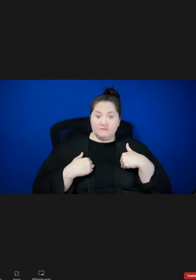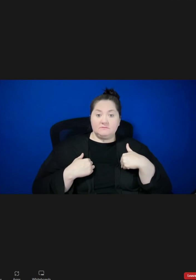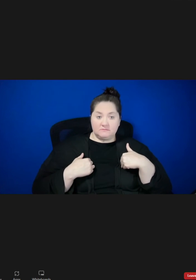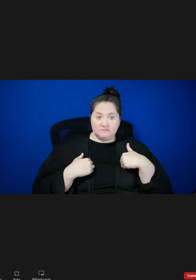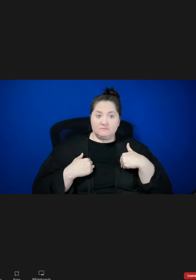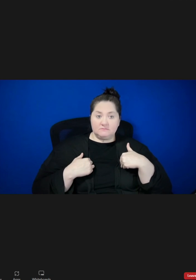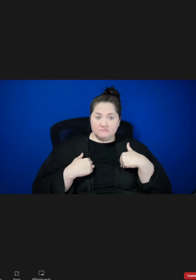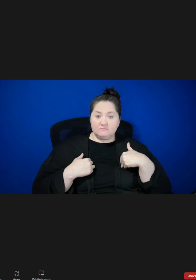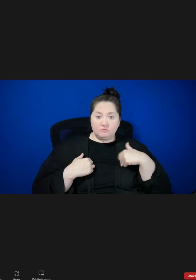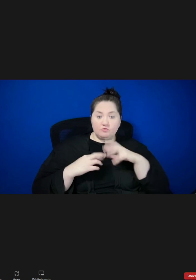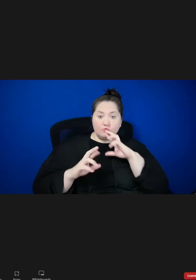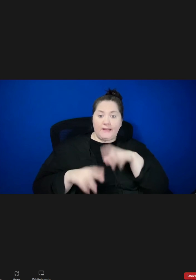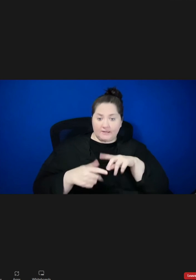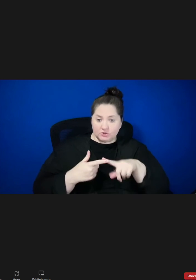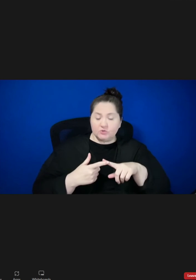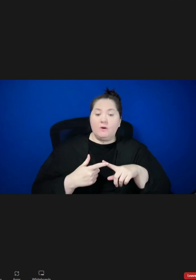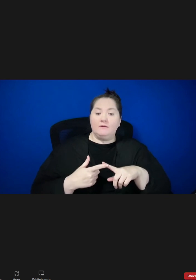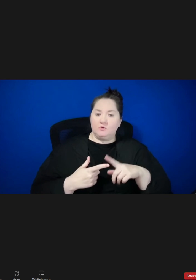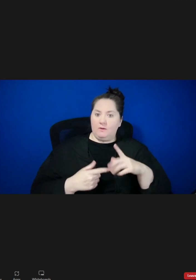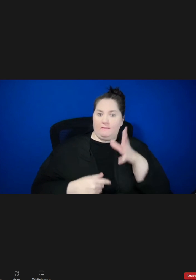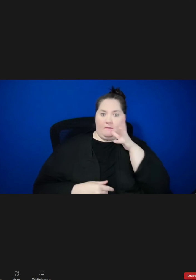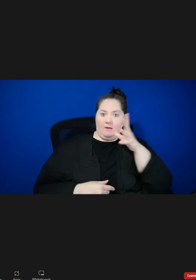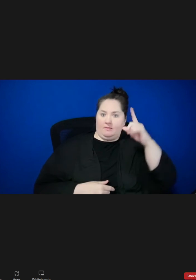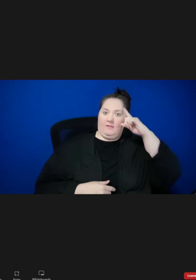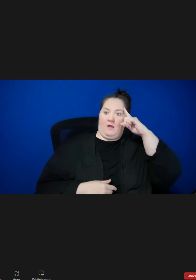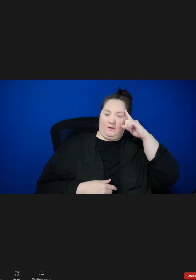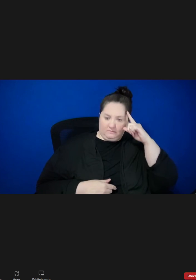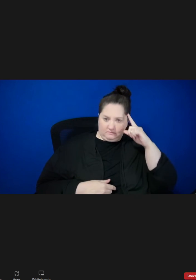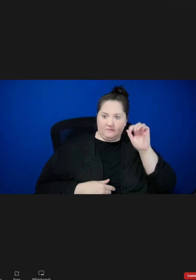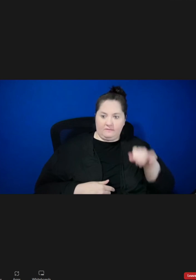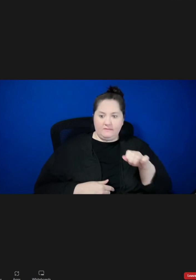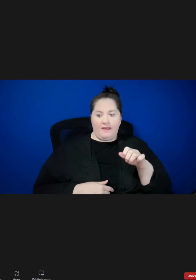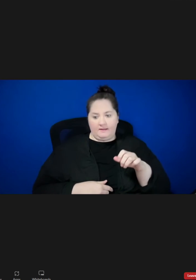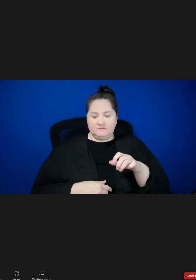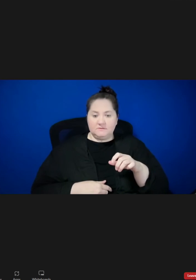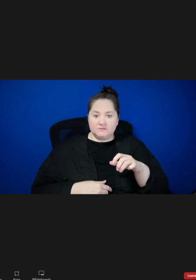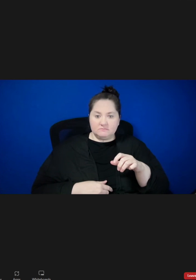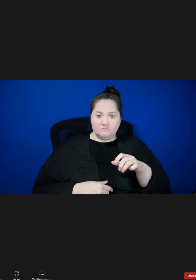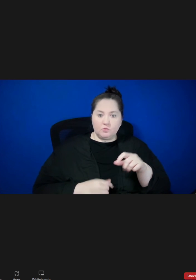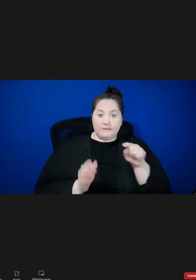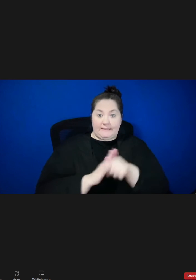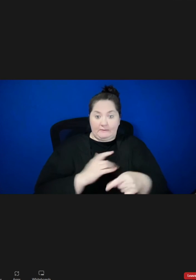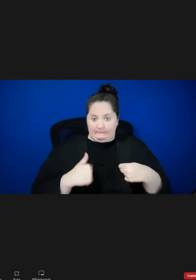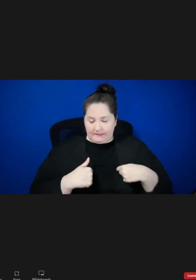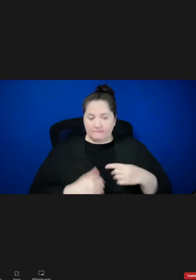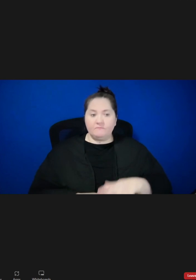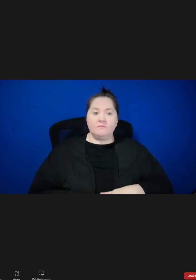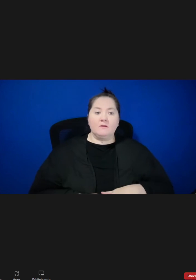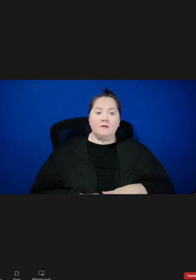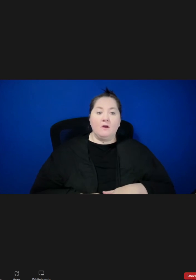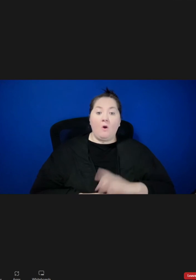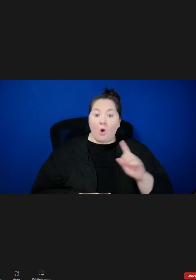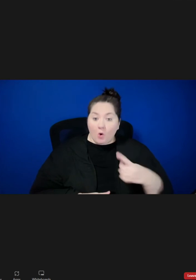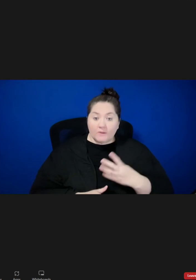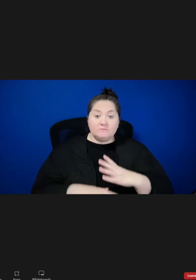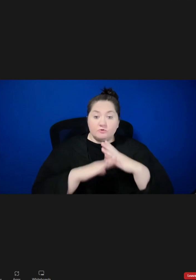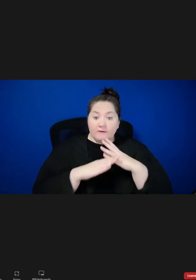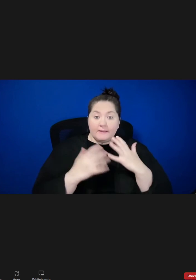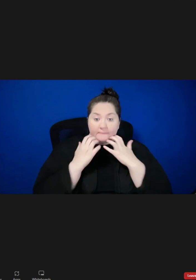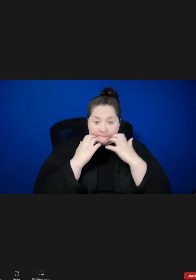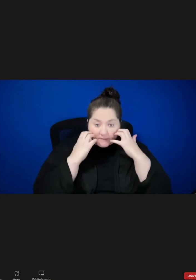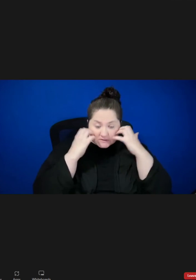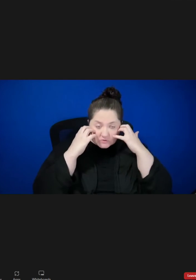me were discussed today. The vaccine doesn't always prevent measles and also comes with risk,